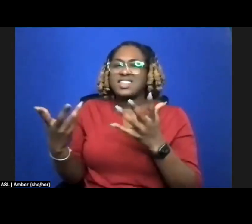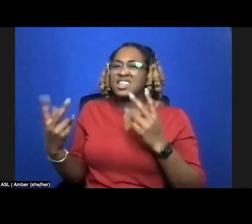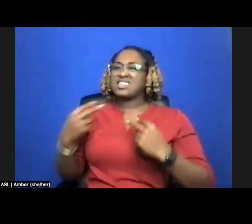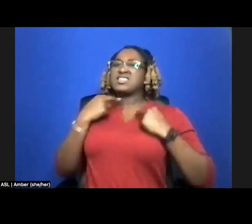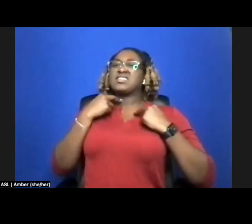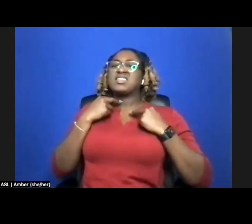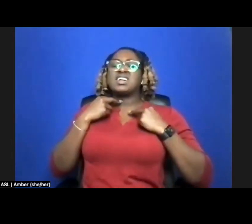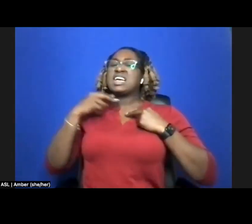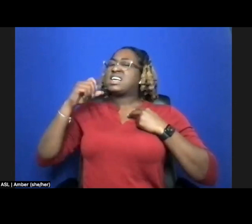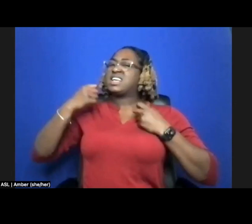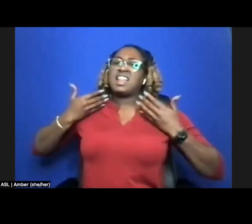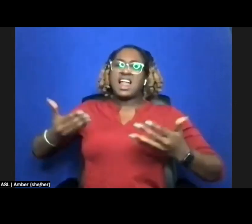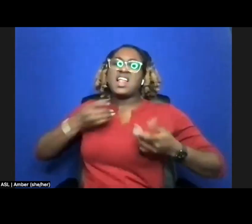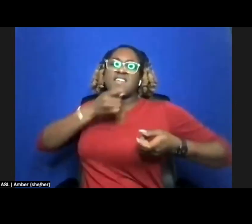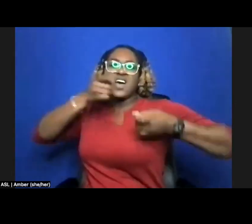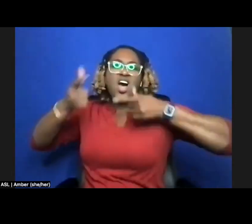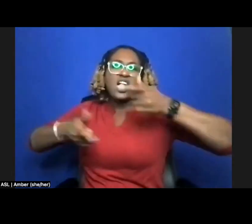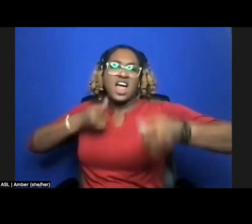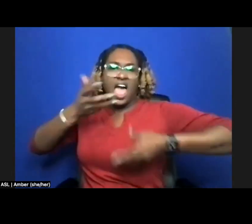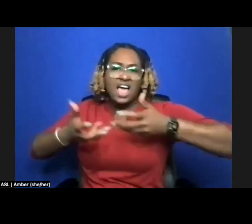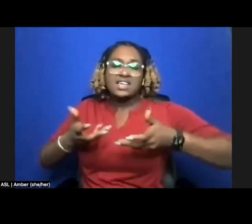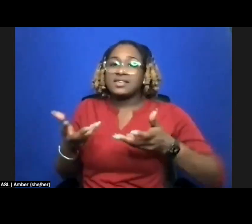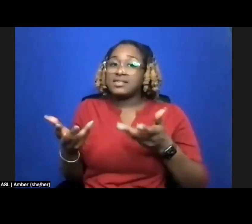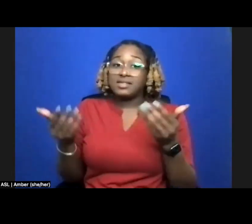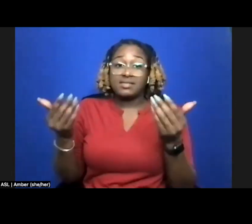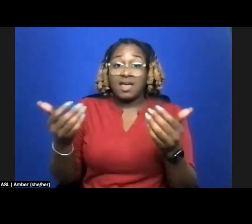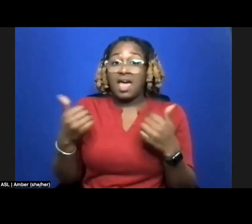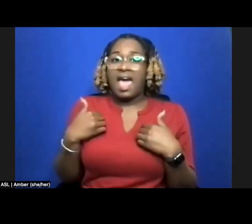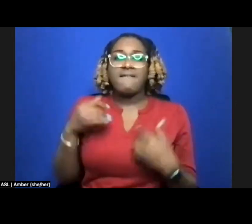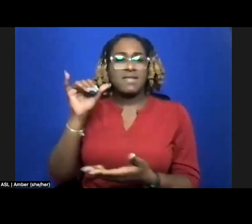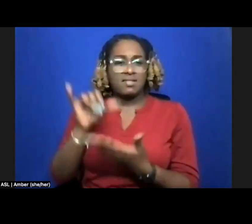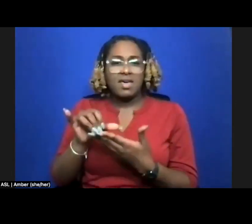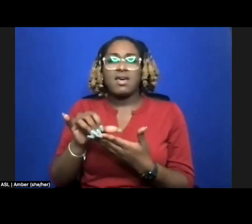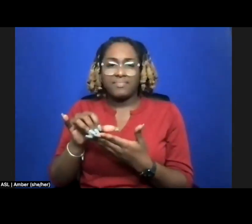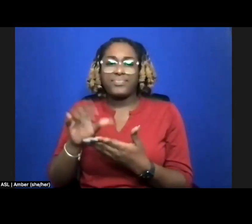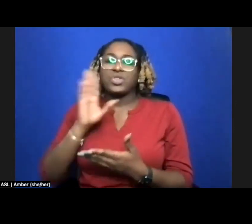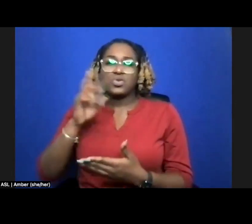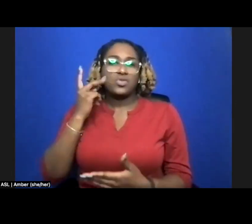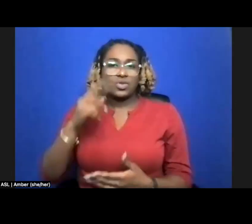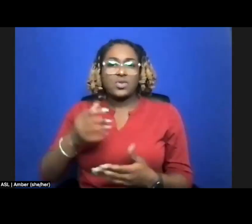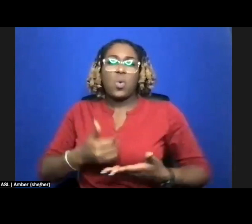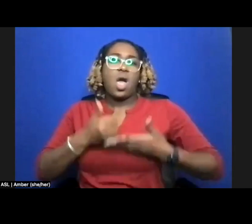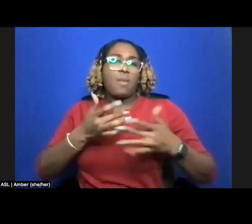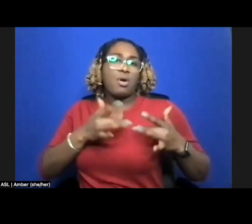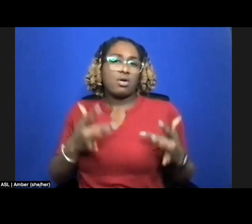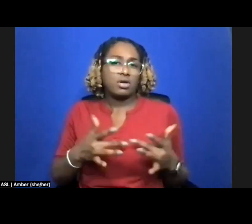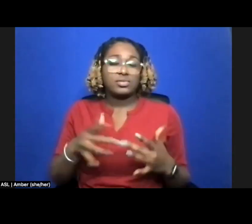out. mama say take this hawthorn eventide—it’s for your heart. mama say chew on this lil bit of clay.